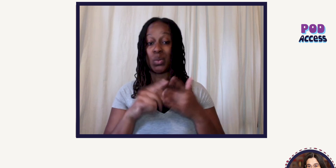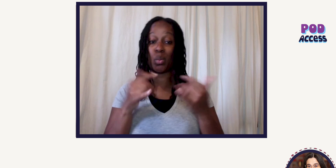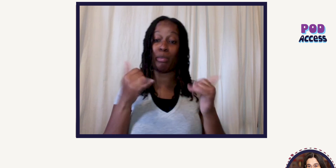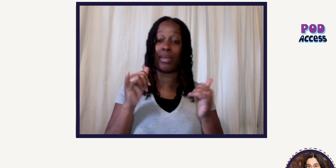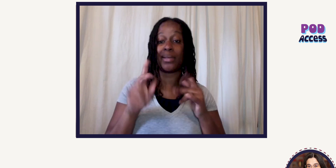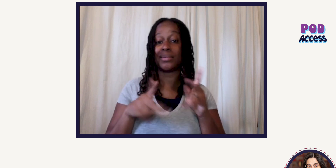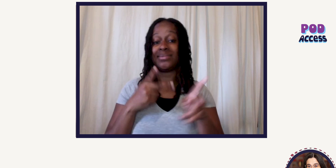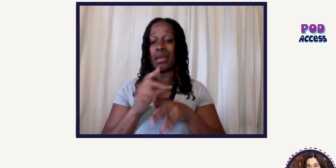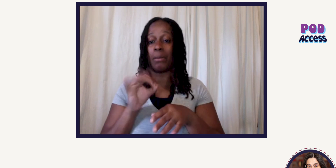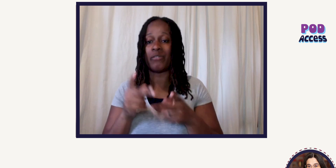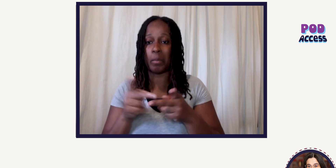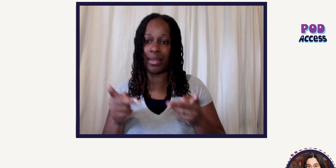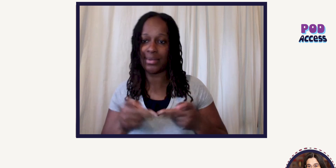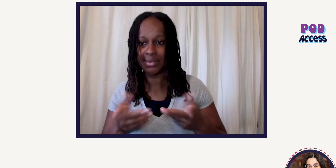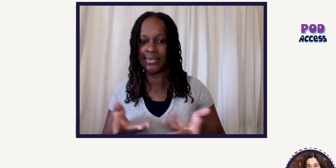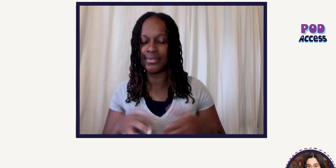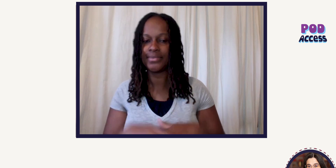So, LinkedIn especially, I notice that a lot.